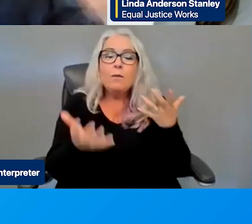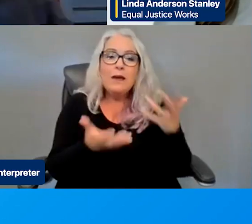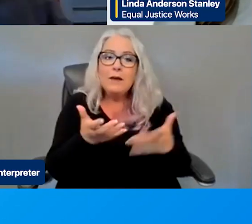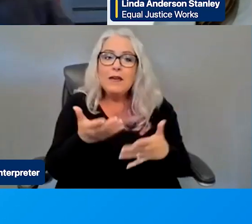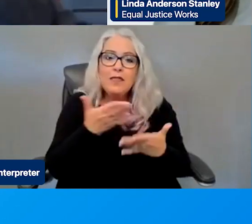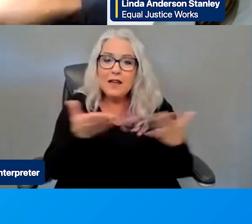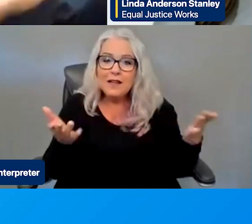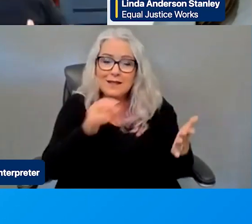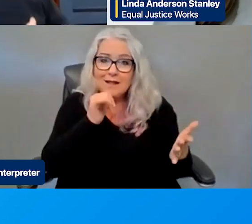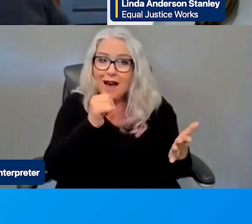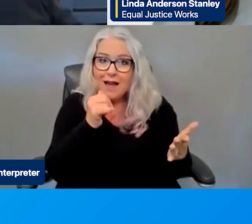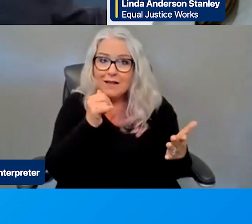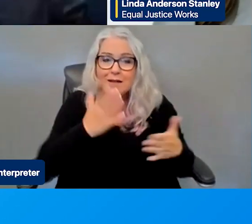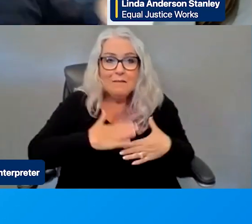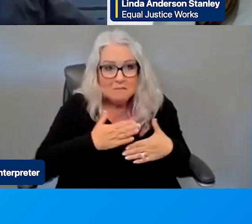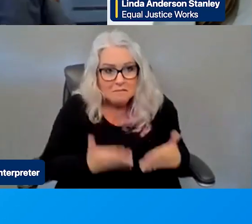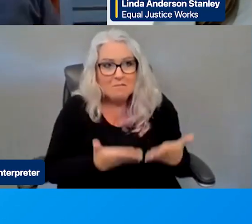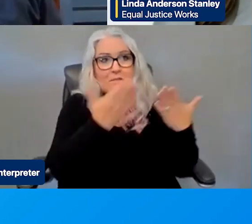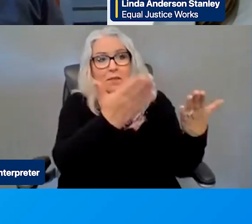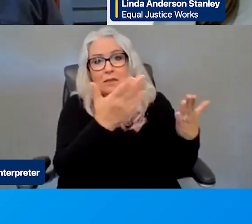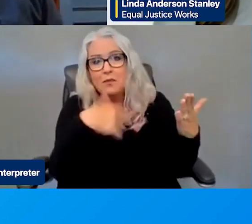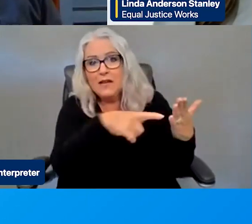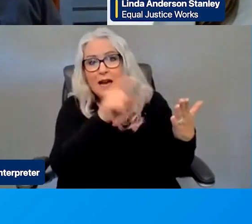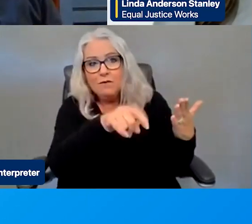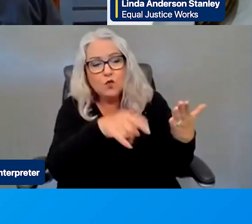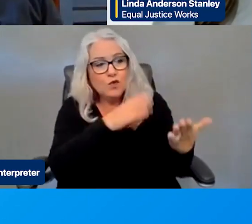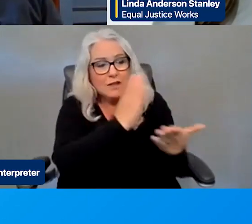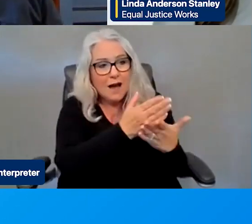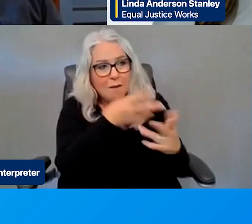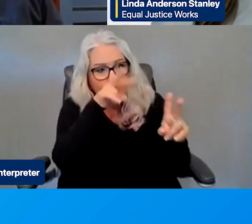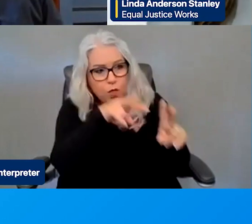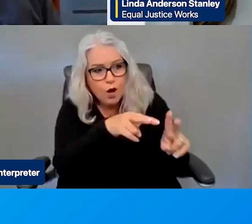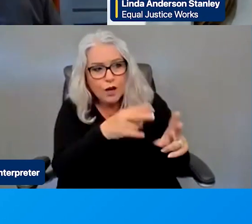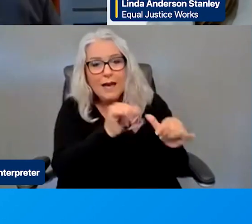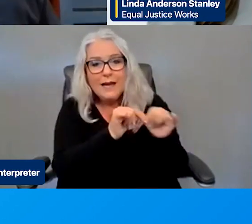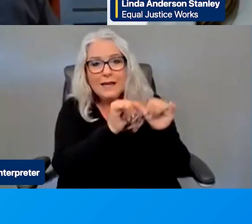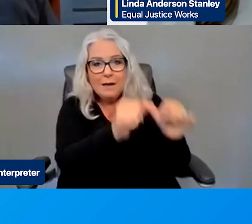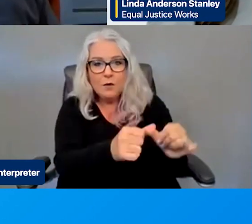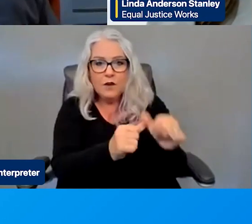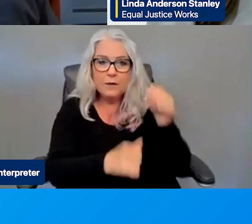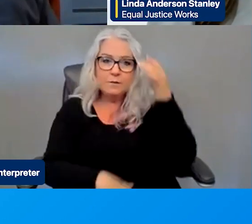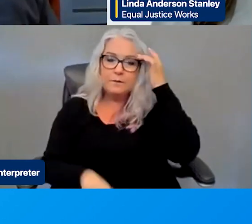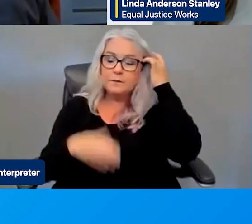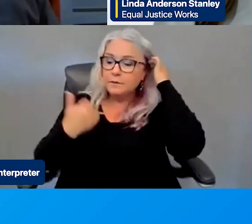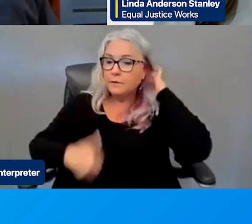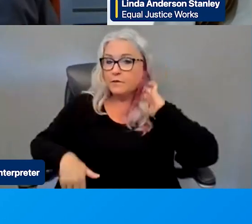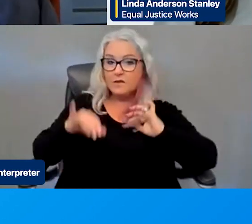stop now, look at it, and keep learning. You know what Marc, it's hard to believe that was ten years ago.